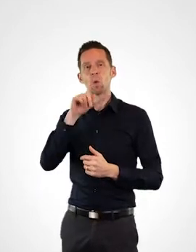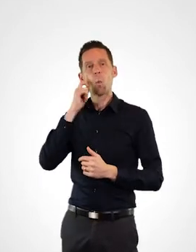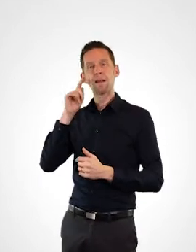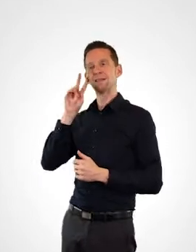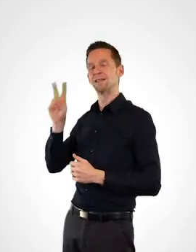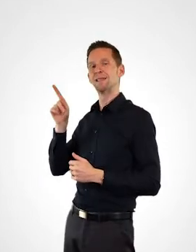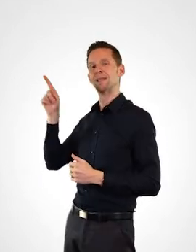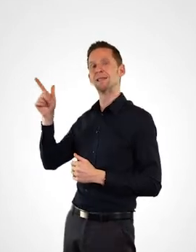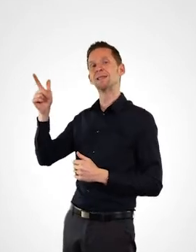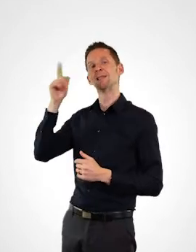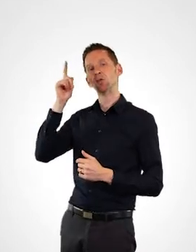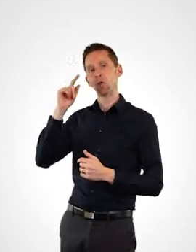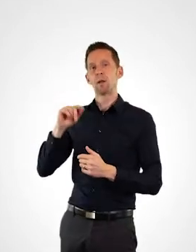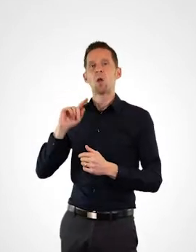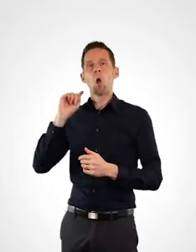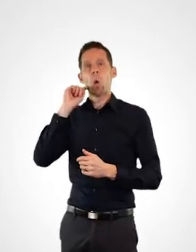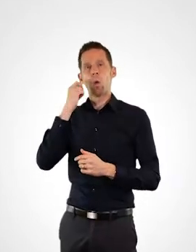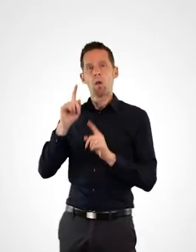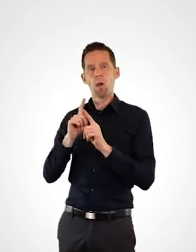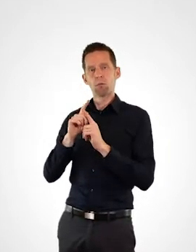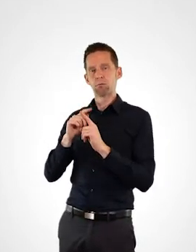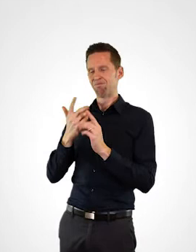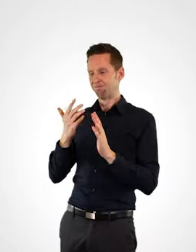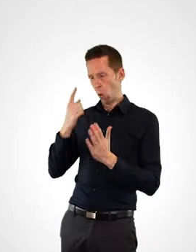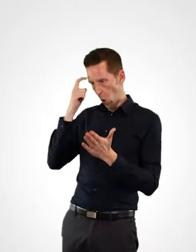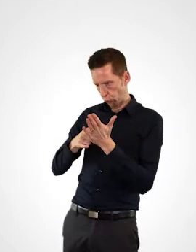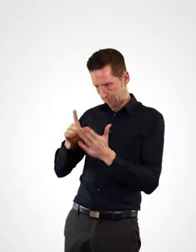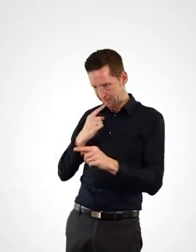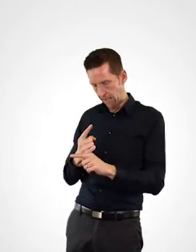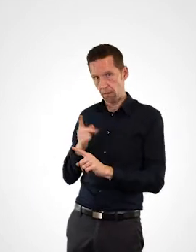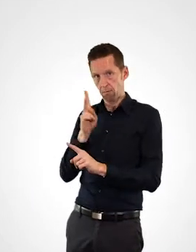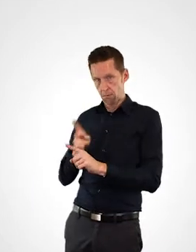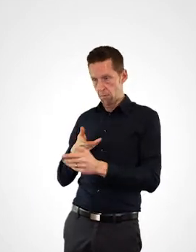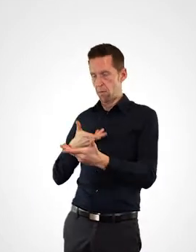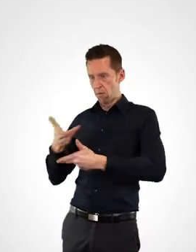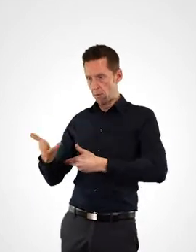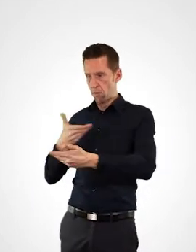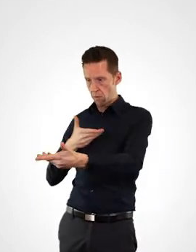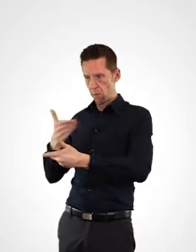Notice that she is going to use some acknowledgments and some recasts,